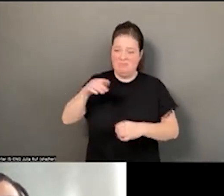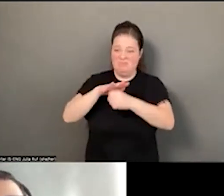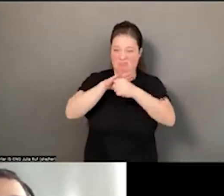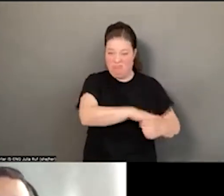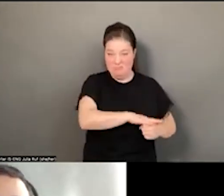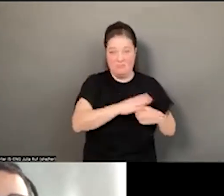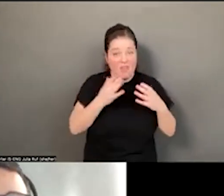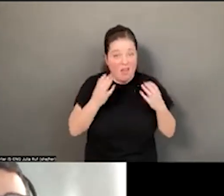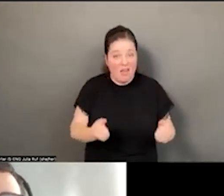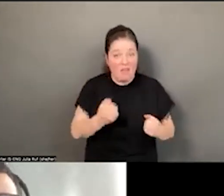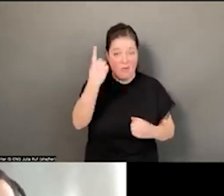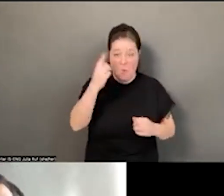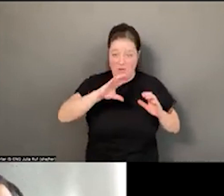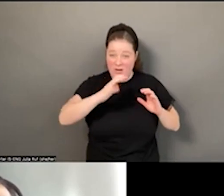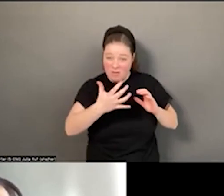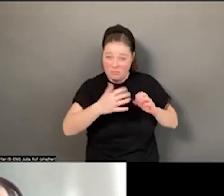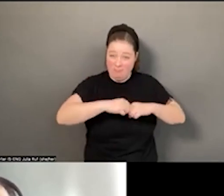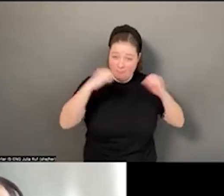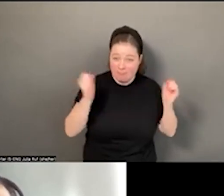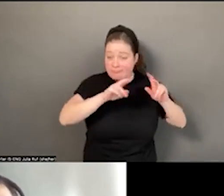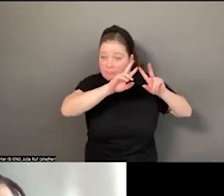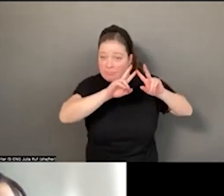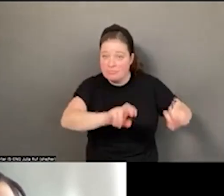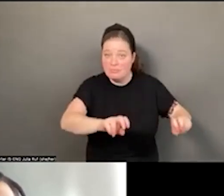they also become inclusive and accessible for persons with disabilities,